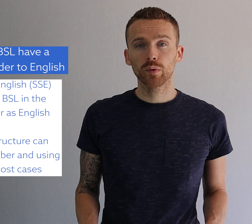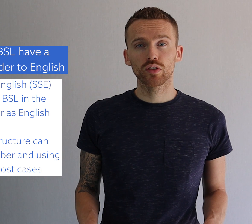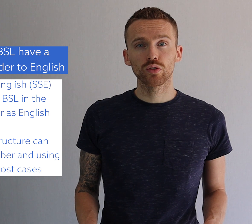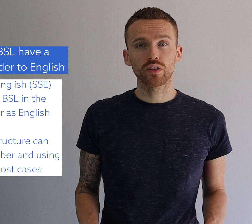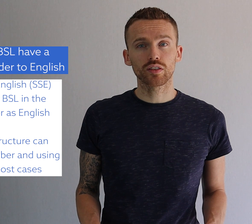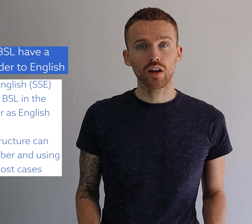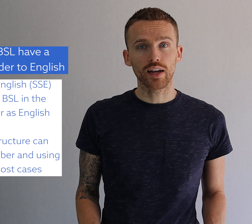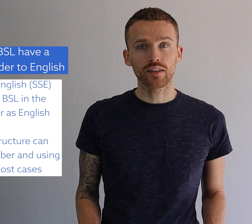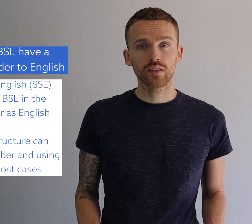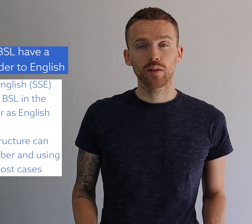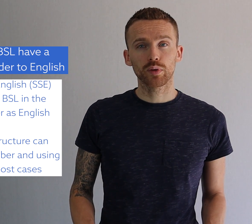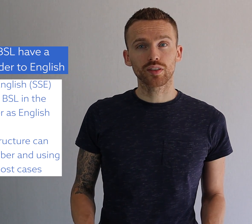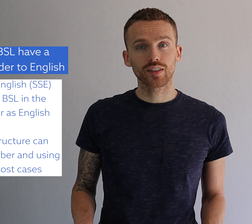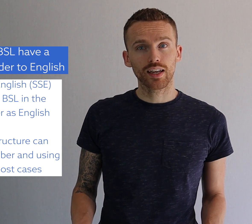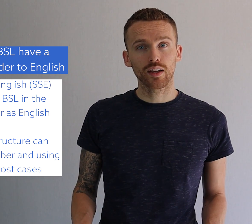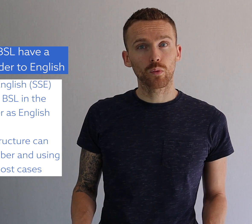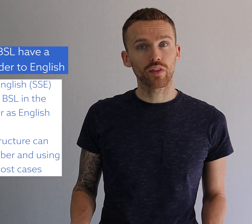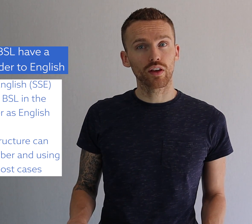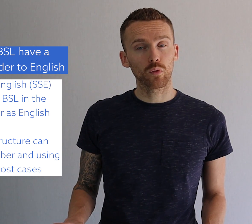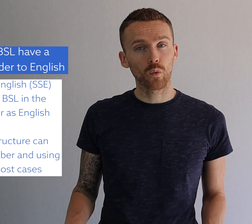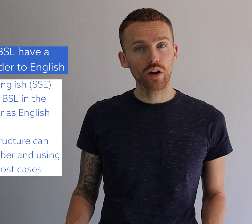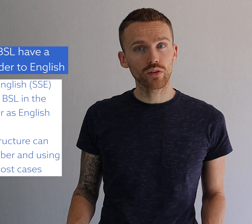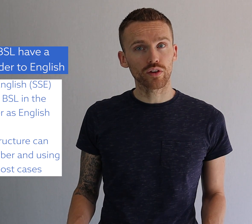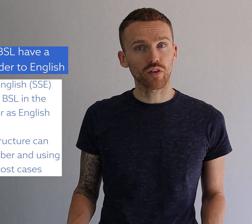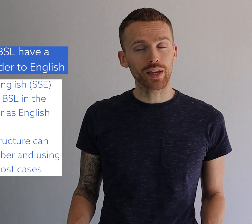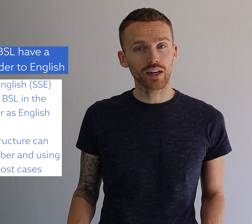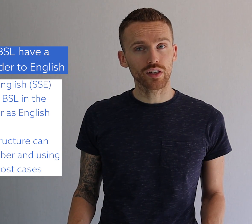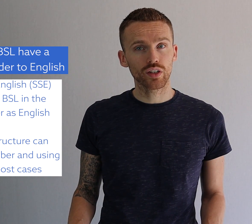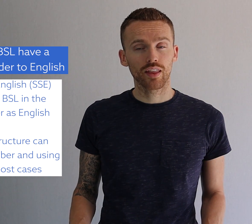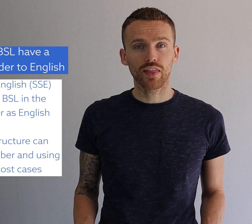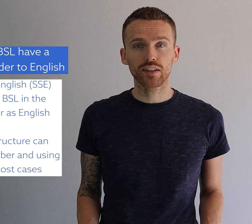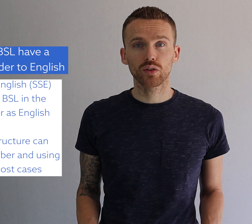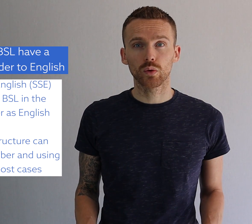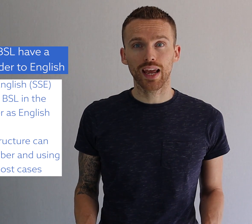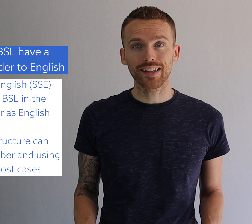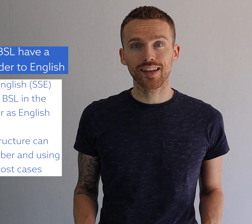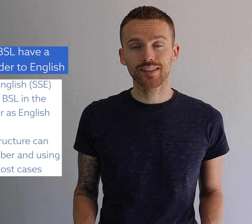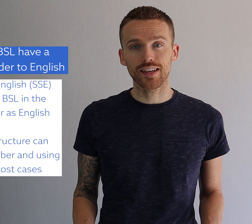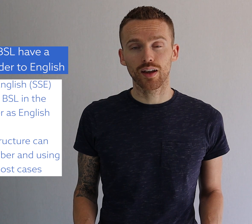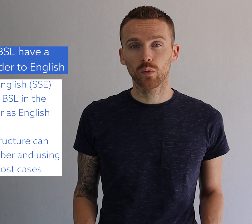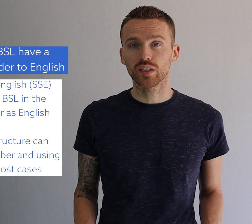we were to use the signs but stick with the word order from English, that's called SSE